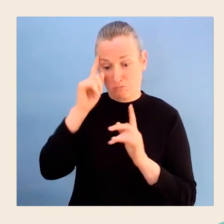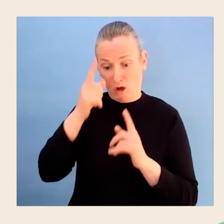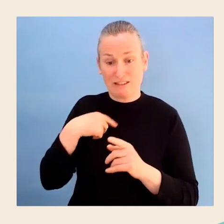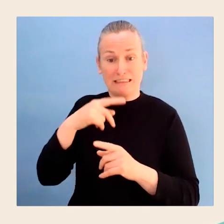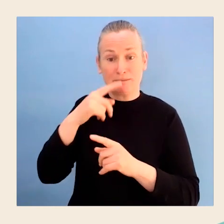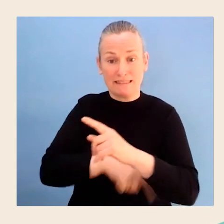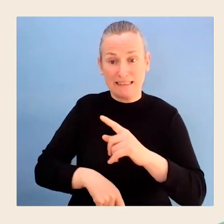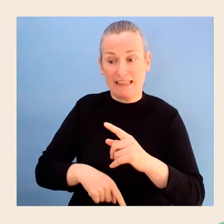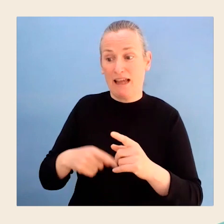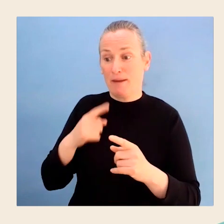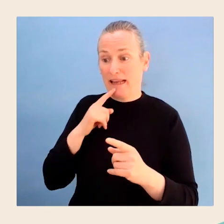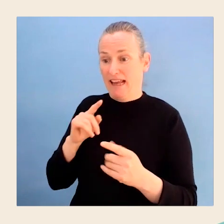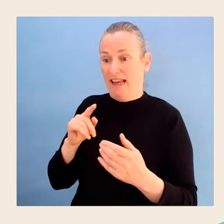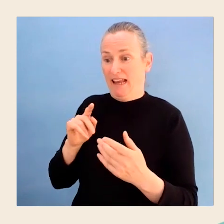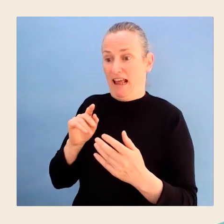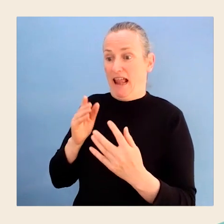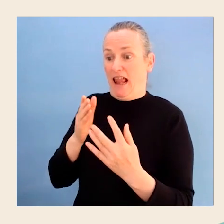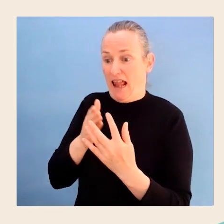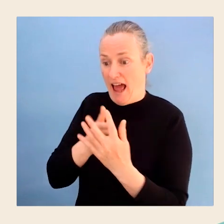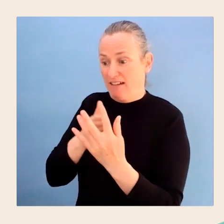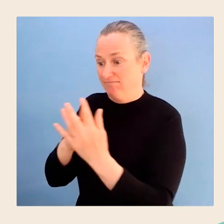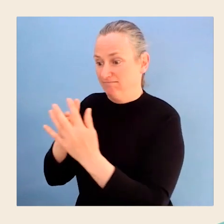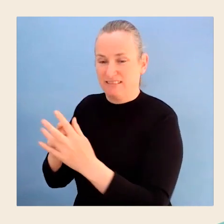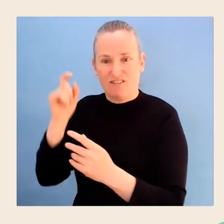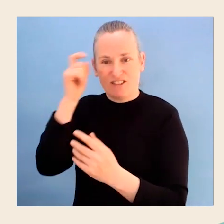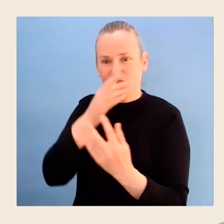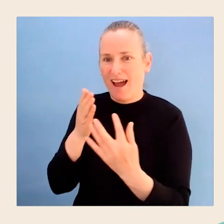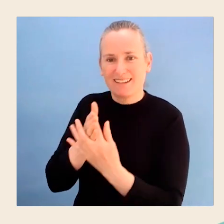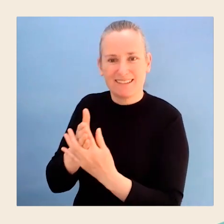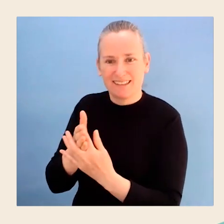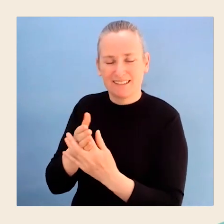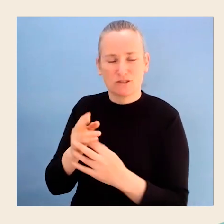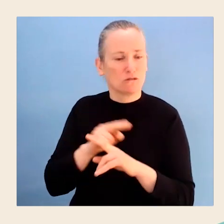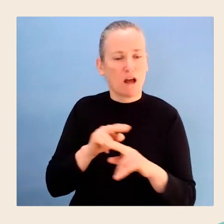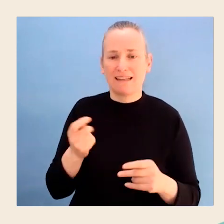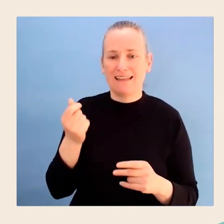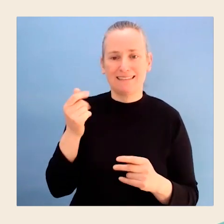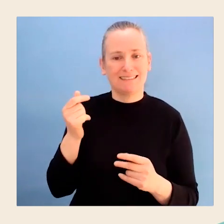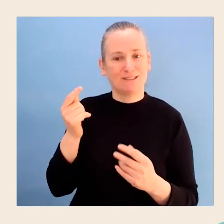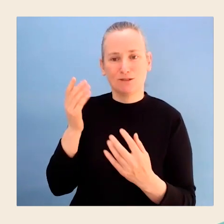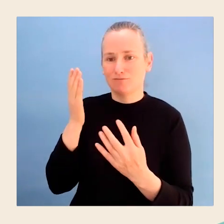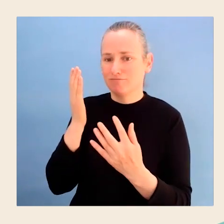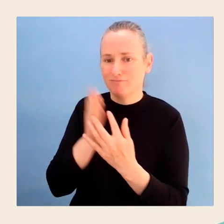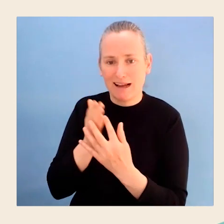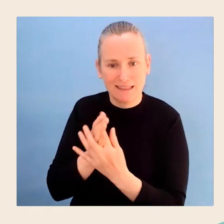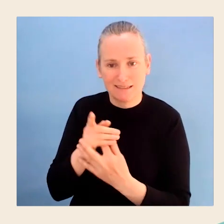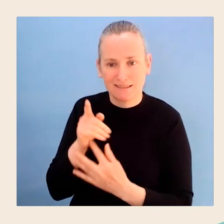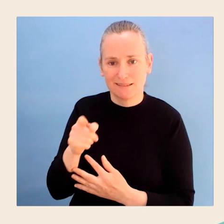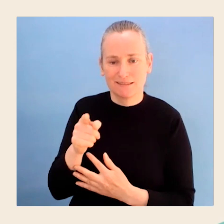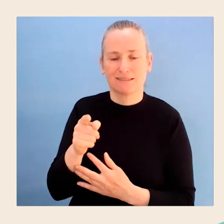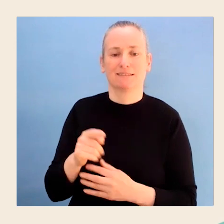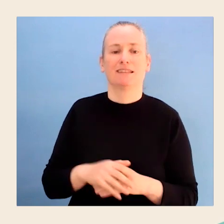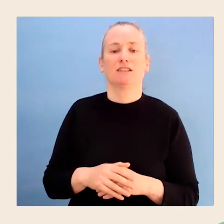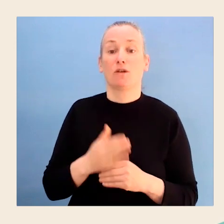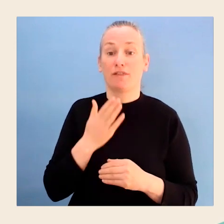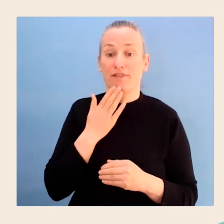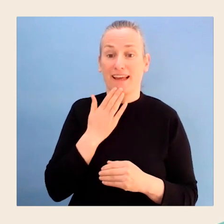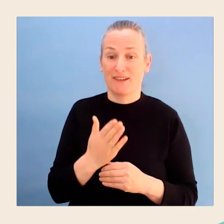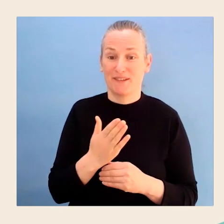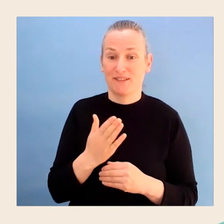And so yeah, it's not an easy form to penetrate. And so thanks for that, Alice.